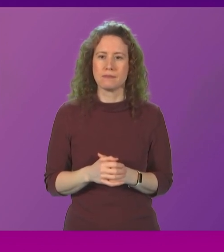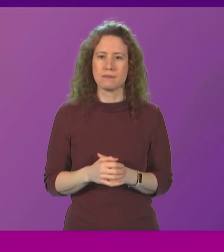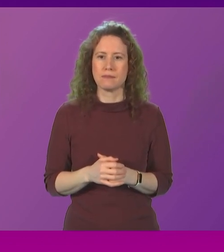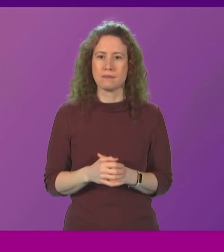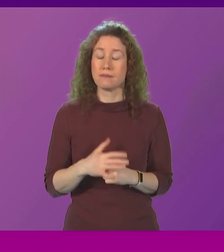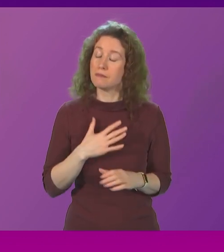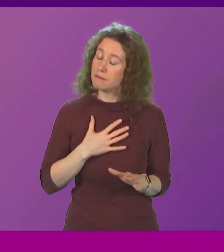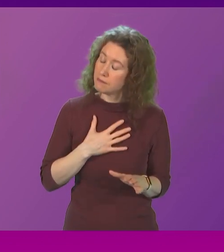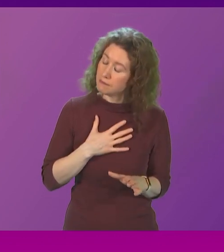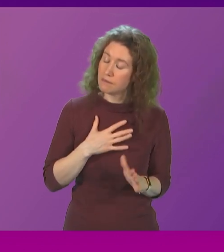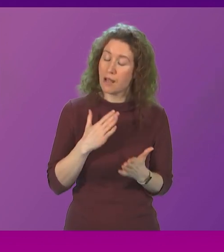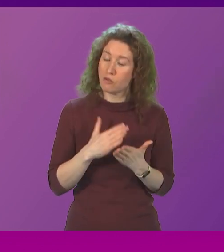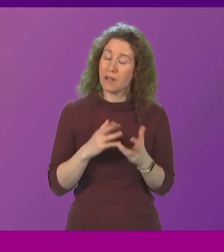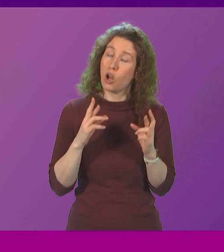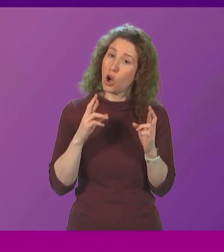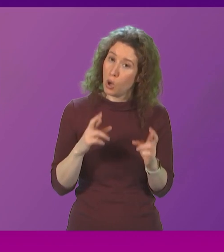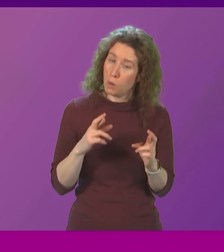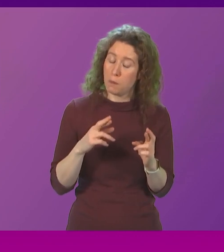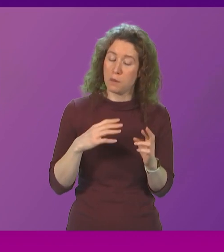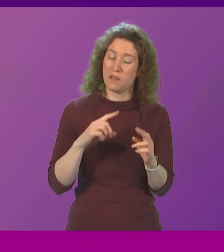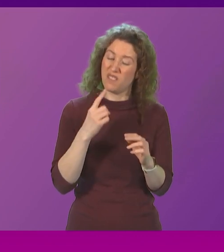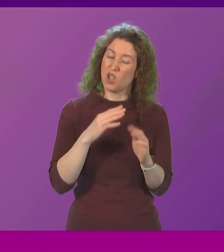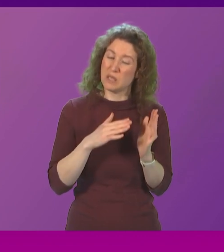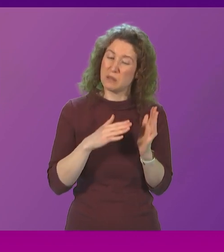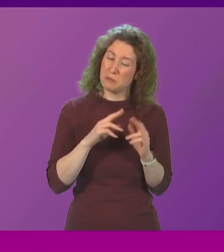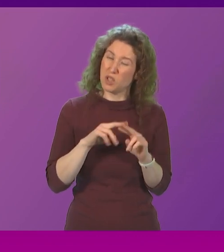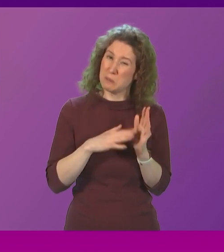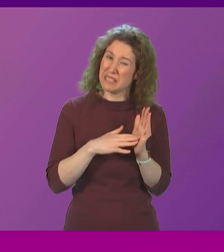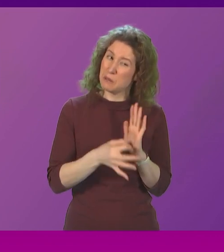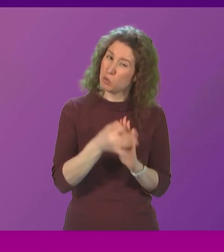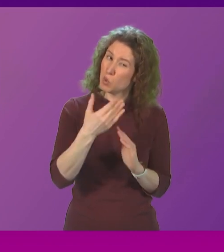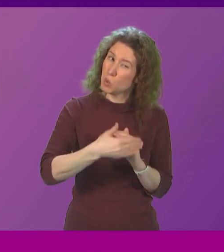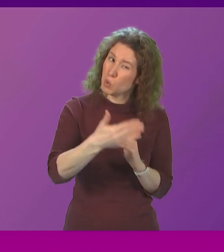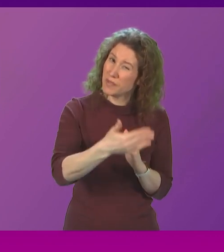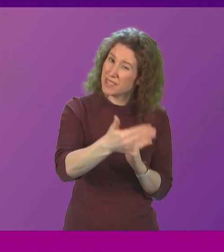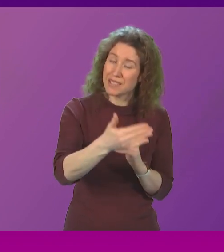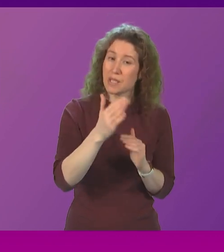I really hope that the First Minister gets better than this. He does not just have to take it from me.